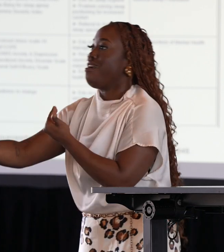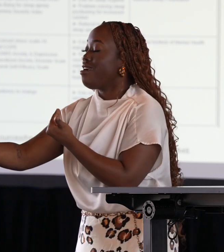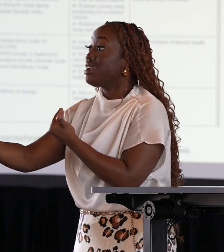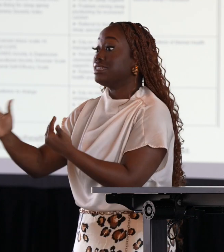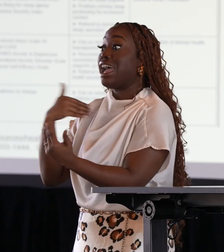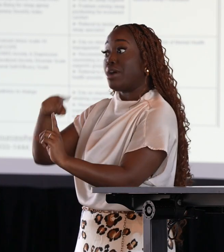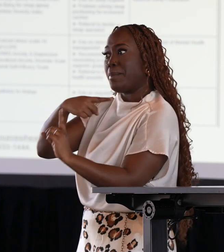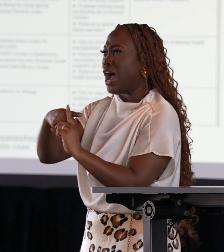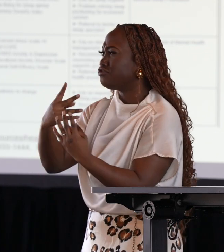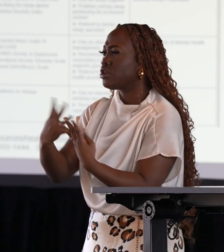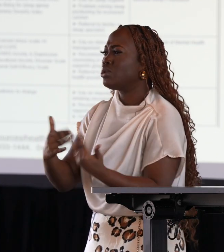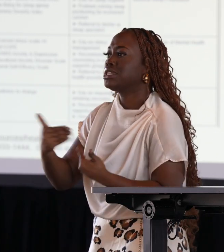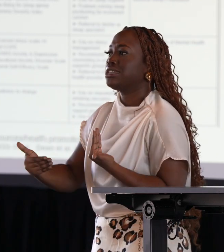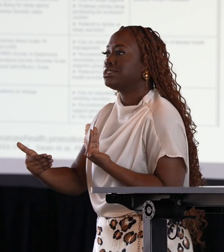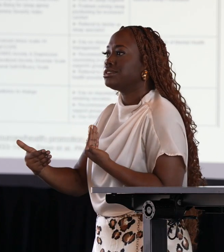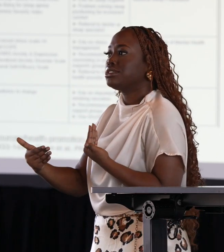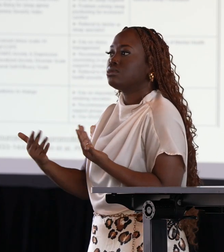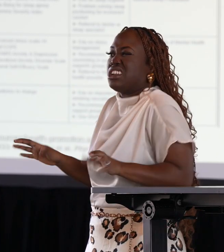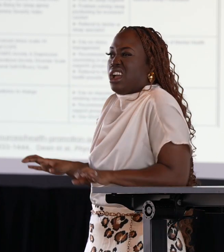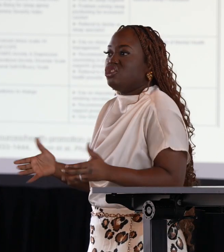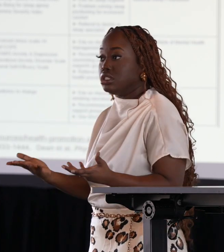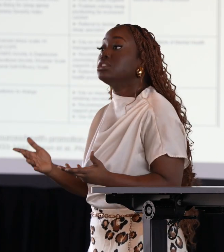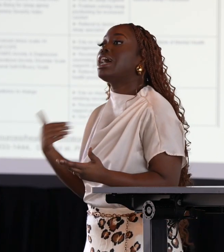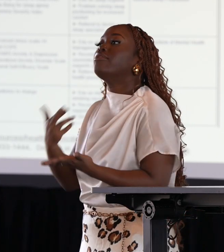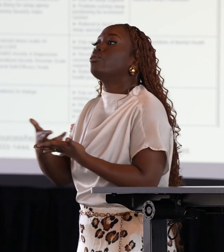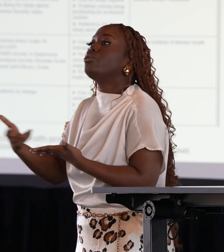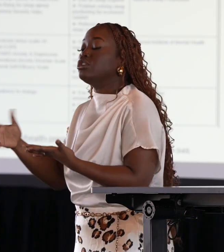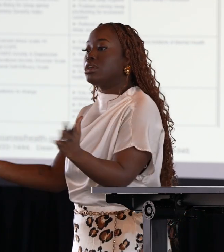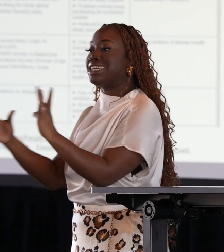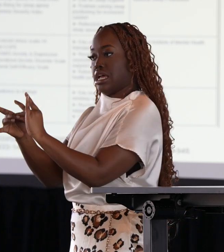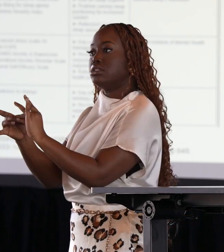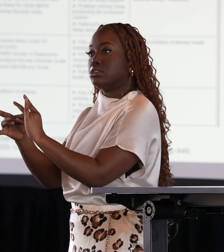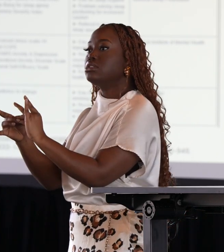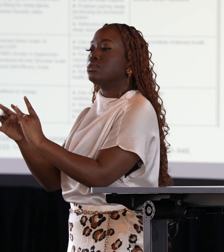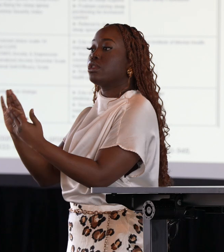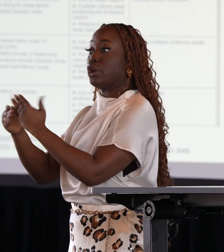screen. What's that next step? What's that action? So there's resources to connecting with in the community. Are the right